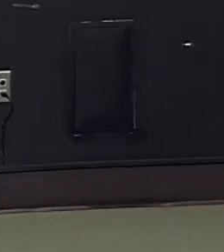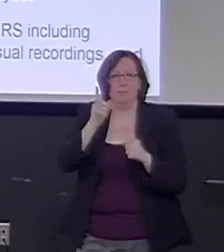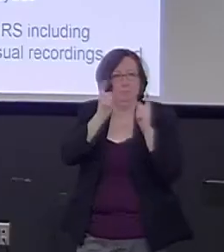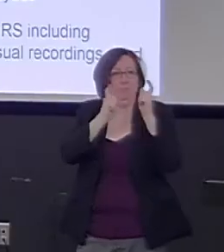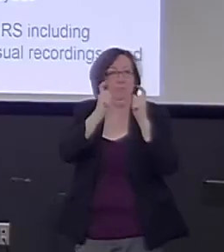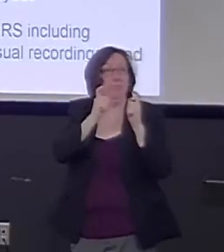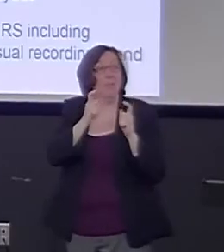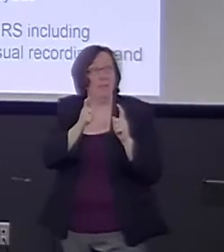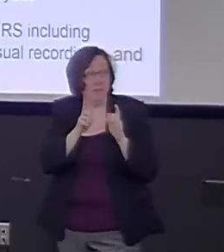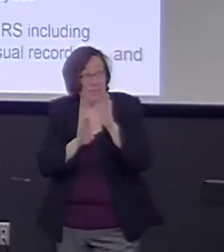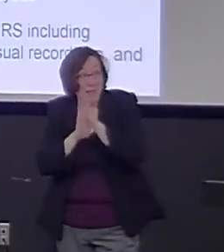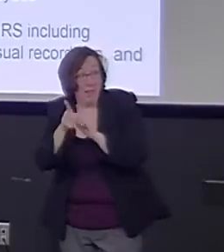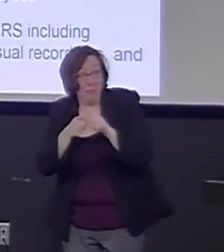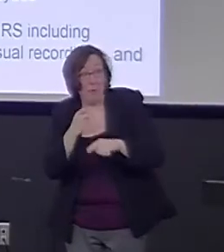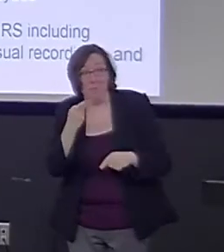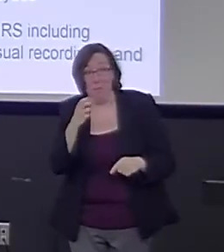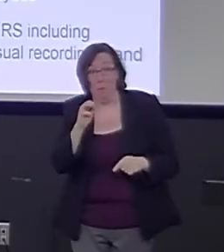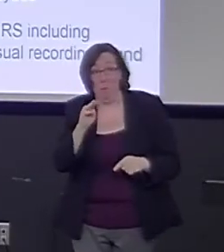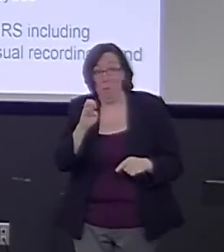and we're using that to look at